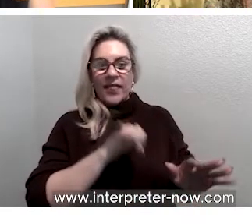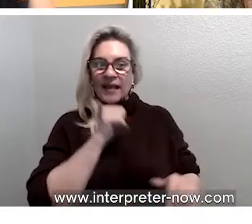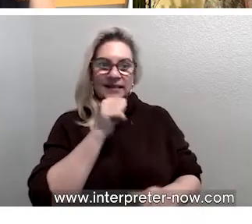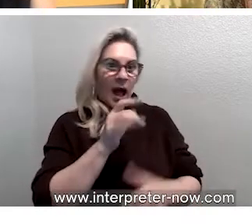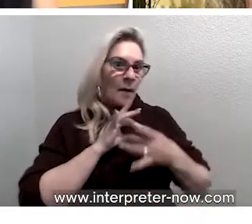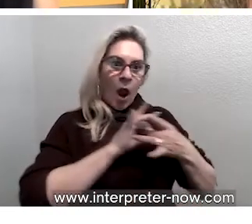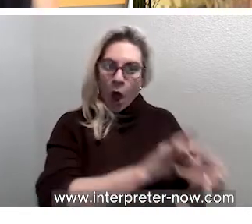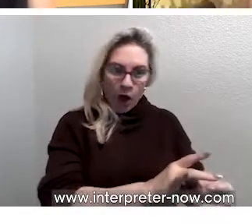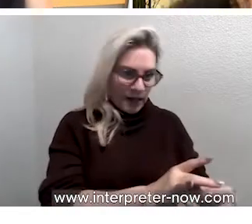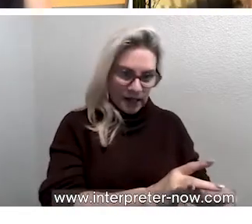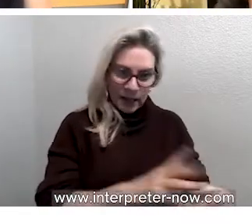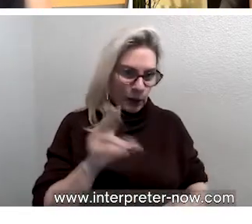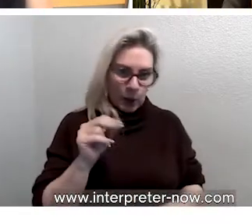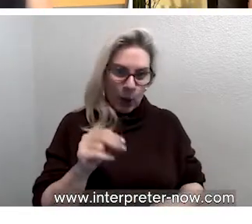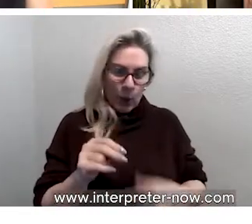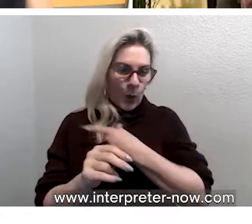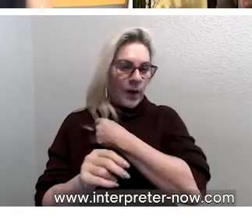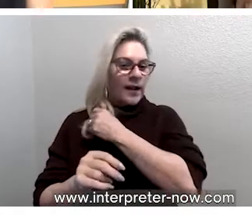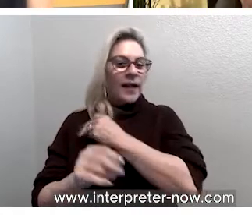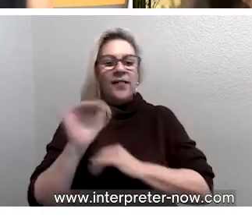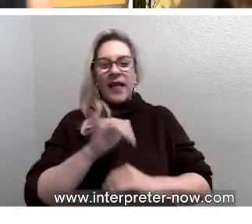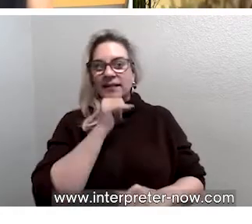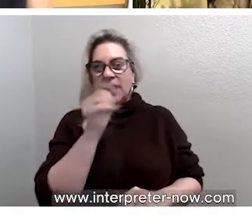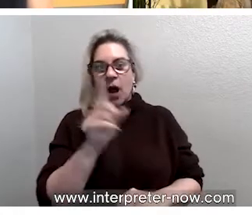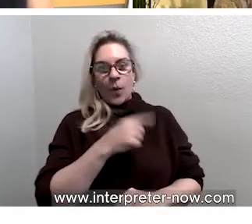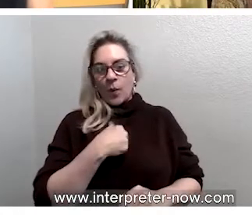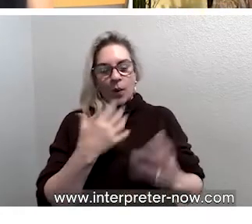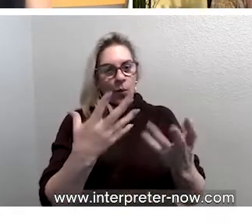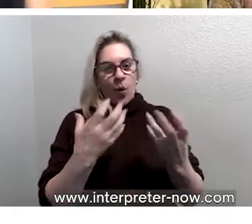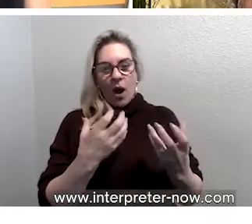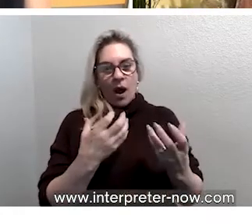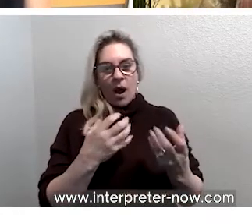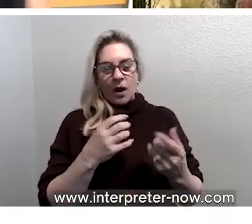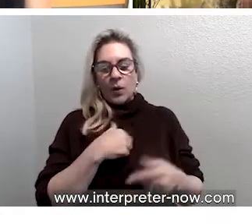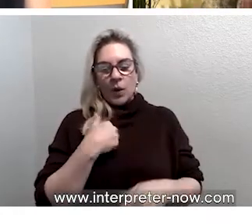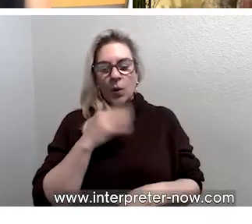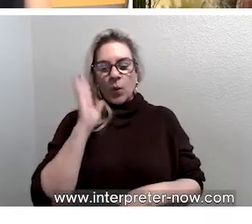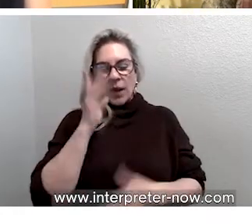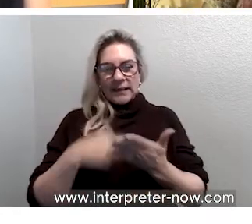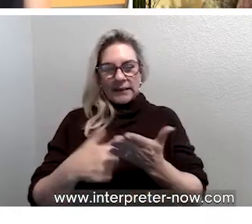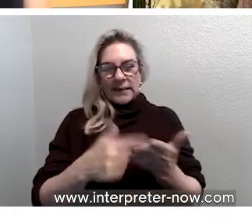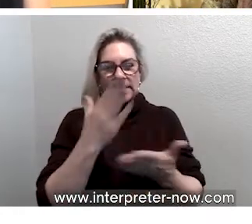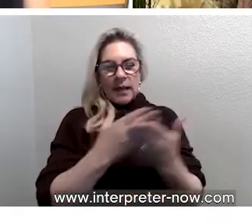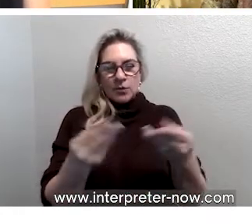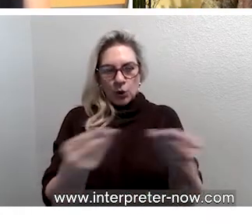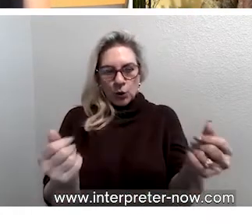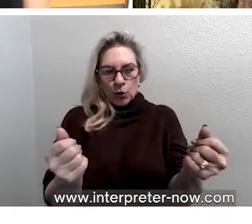Not where we want to go. I think we'll get to some solutions in a moment.